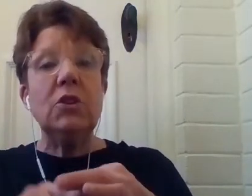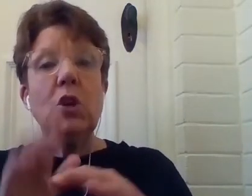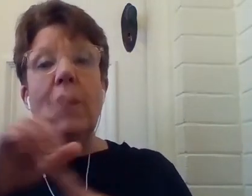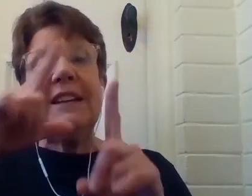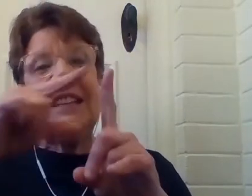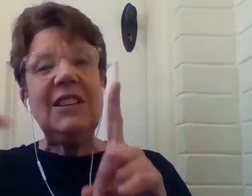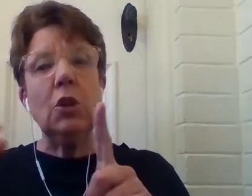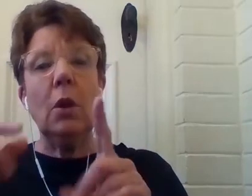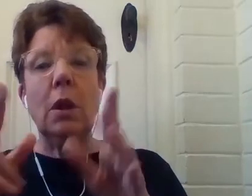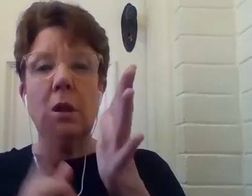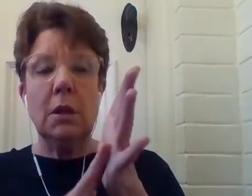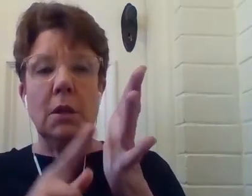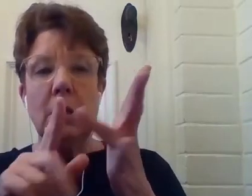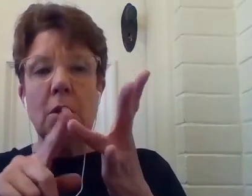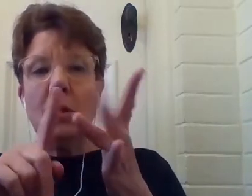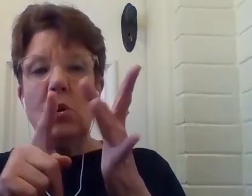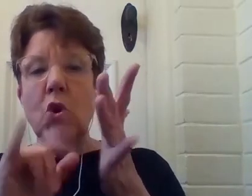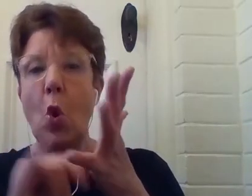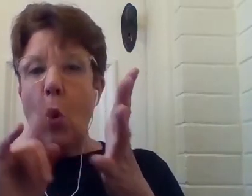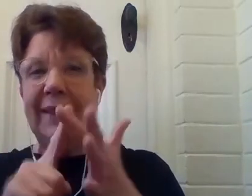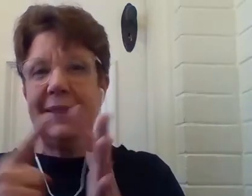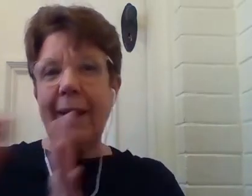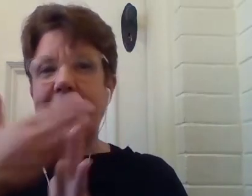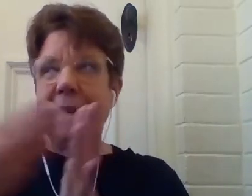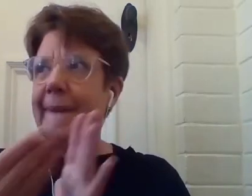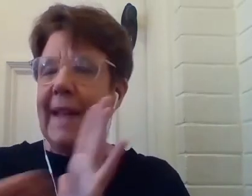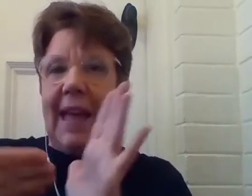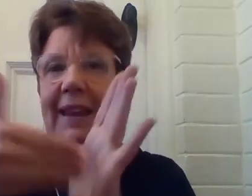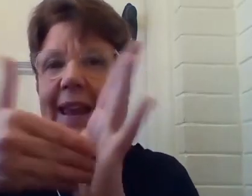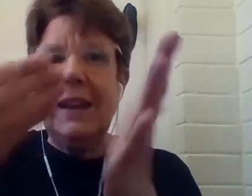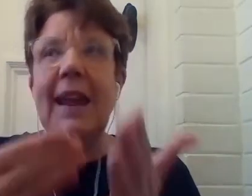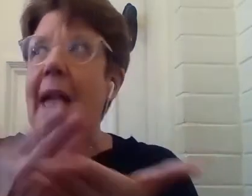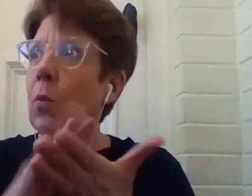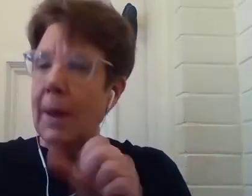do we avoid adding to that noise and having our voice heard during this